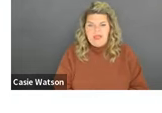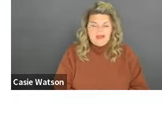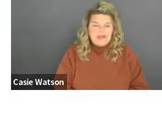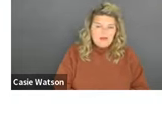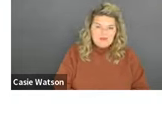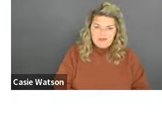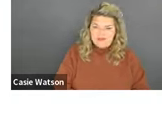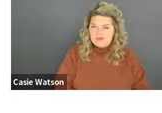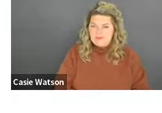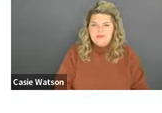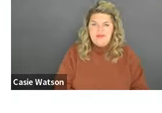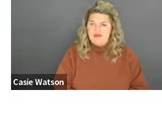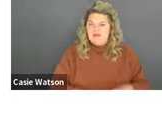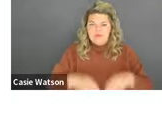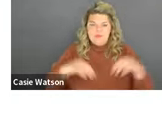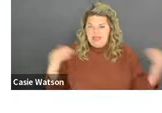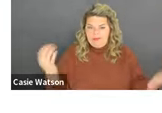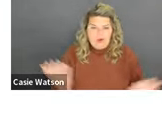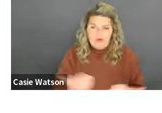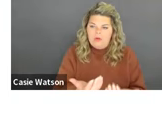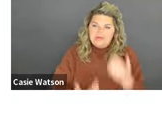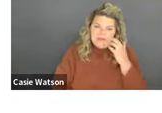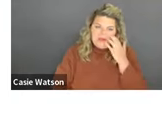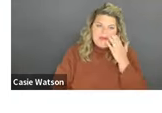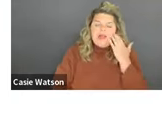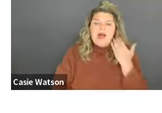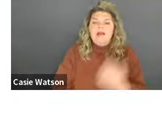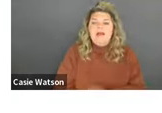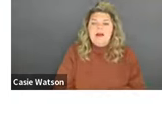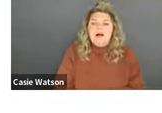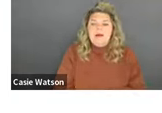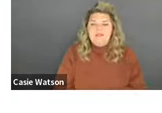like at a conference room table or something like that,